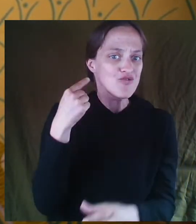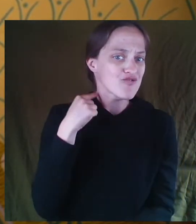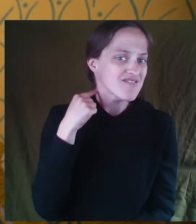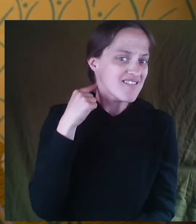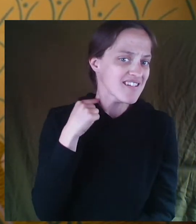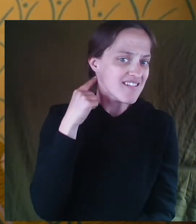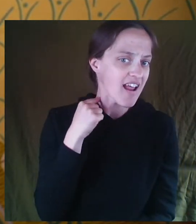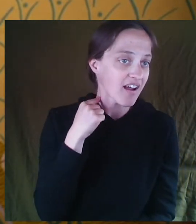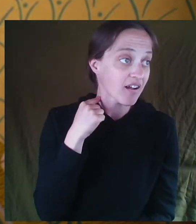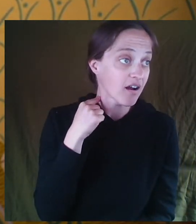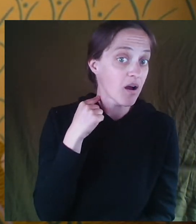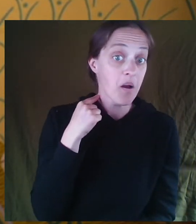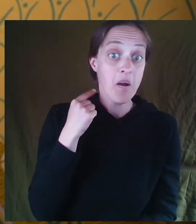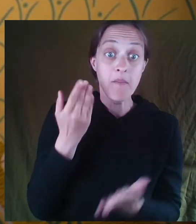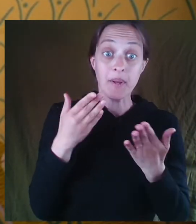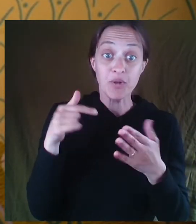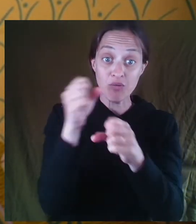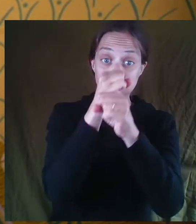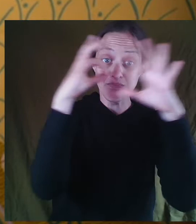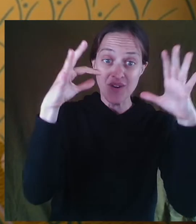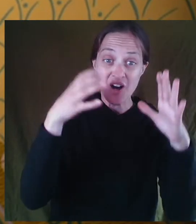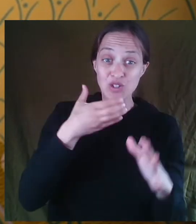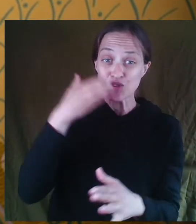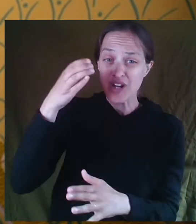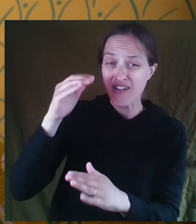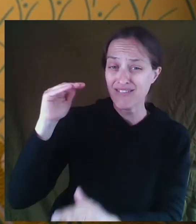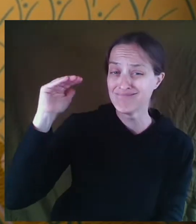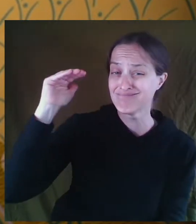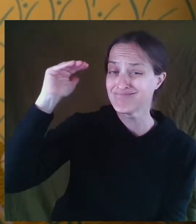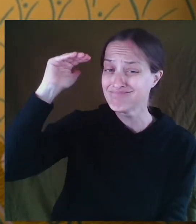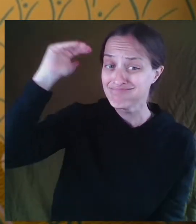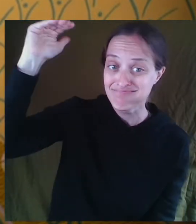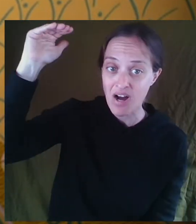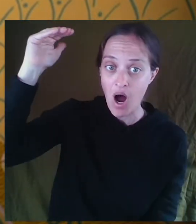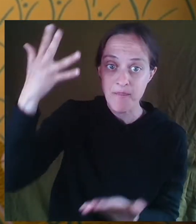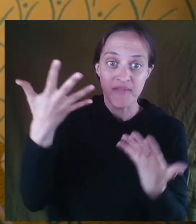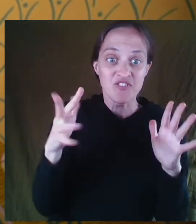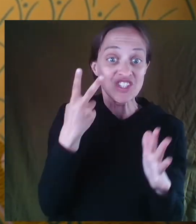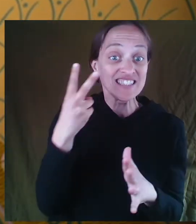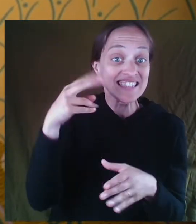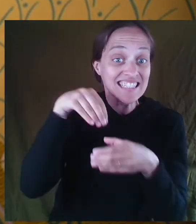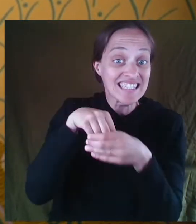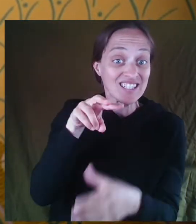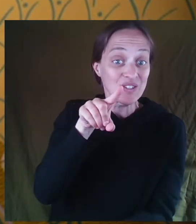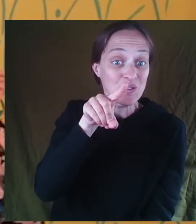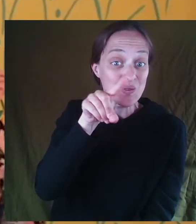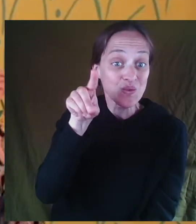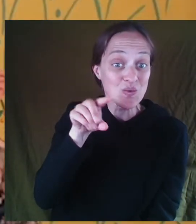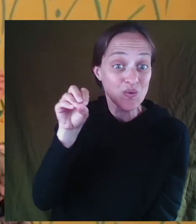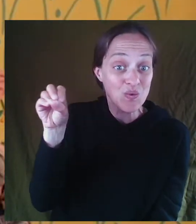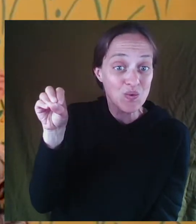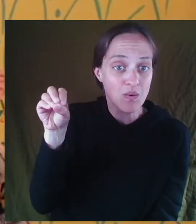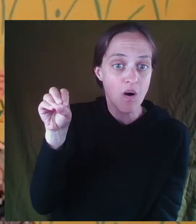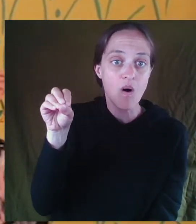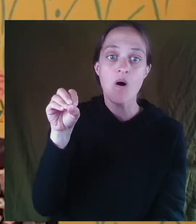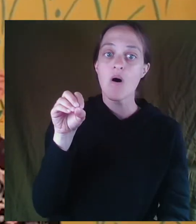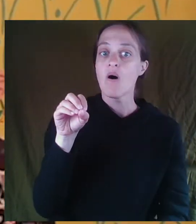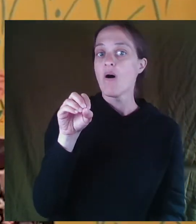and you were visualizing how big a giraffe is. Maybe you've seen it at the zoo, or maybe you were thinking about